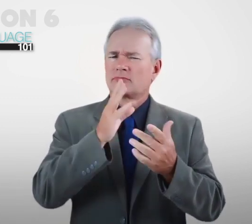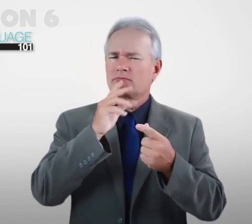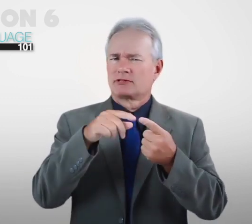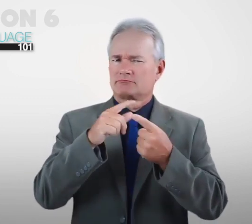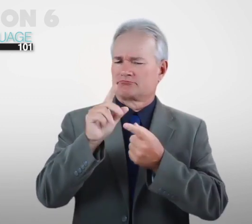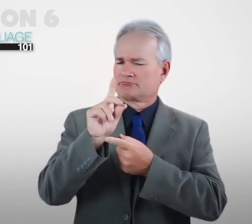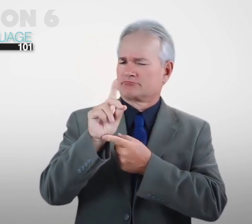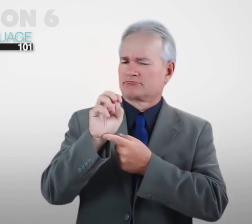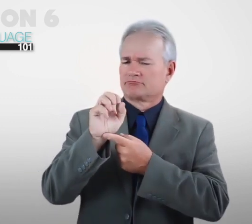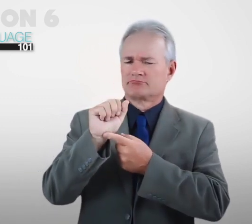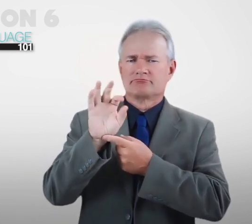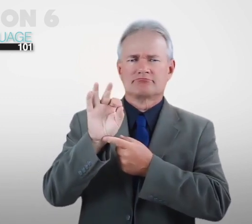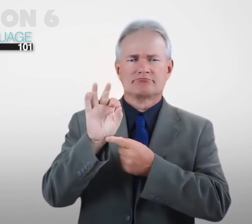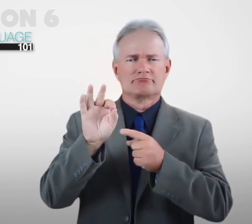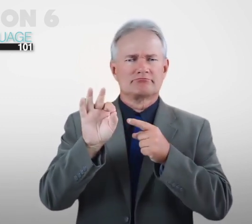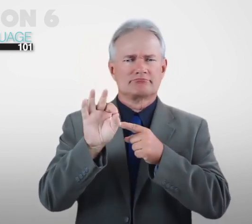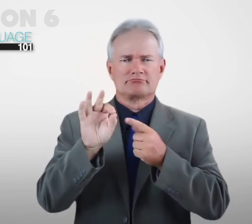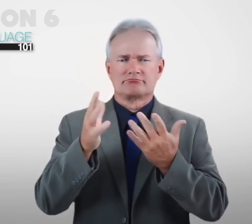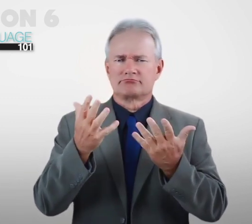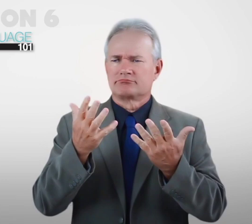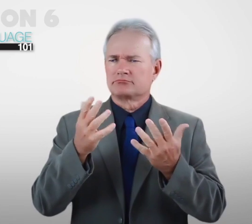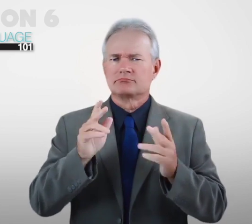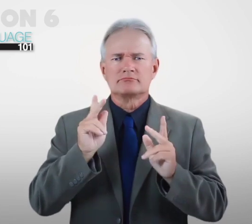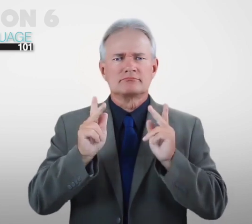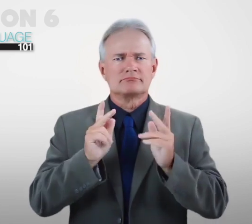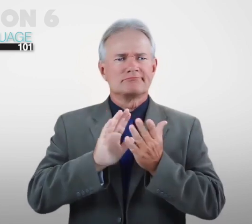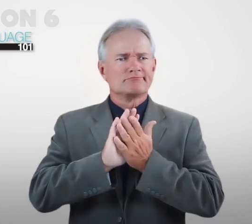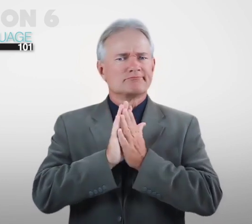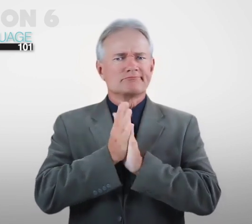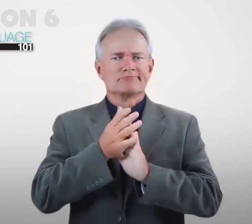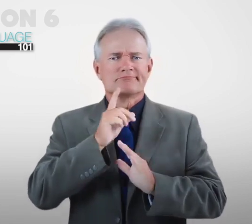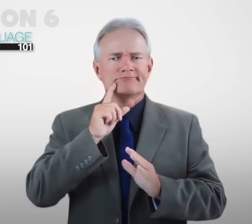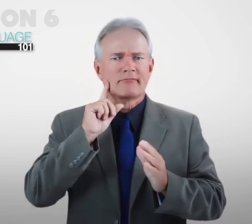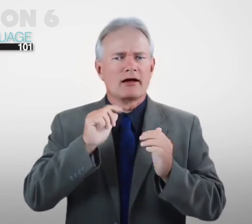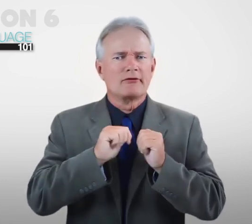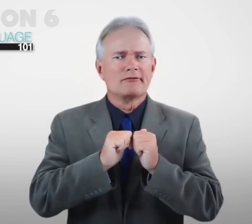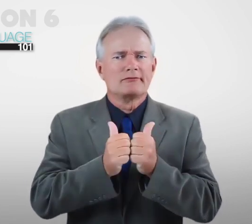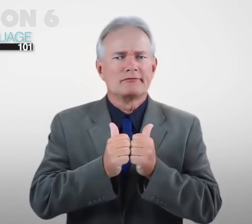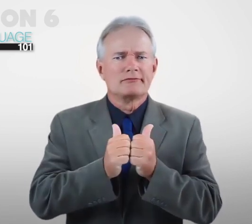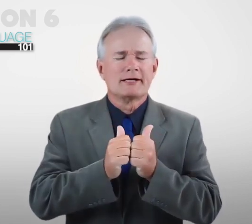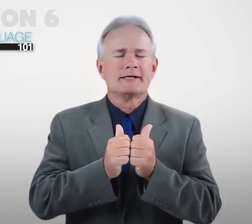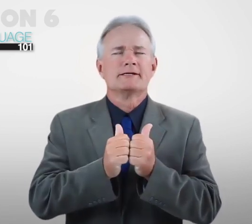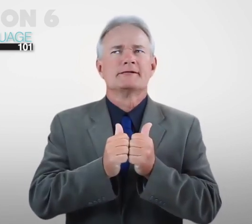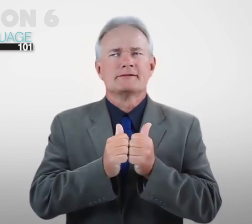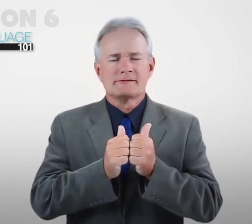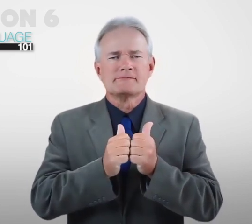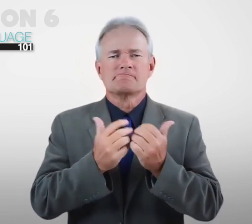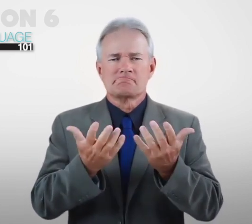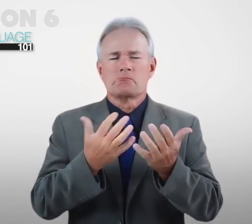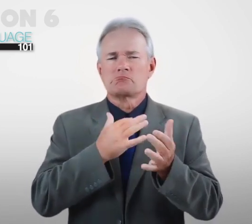Let's talk about deafness. How do people become deaf? That's a common question.